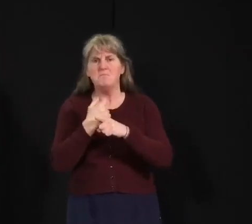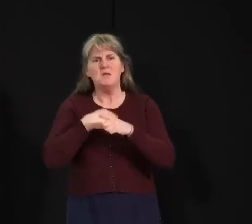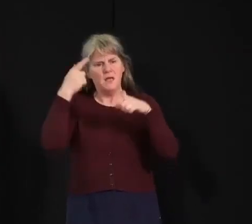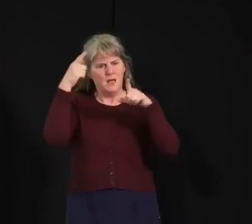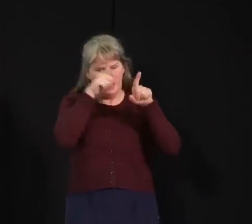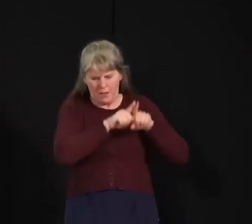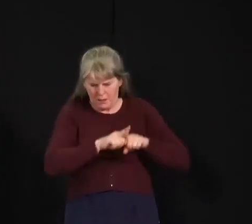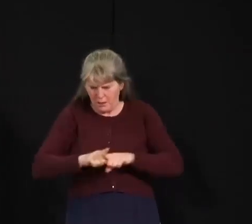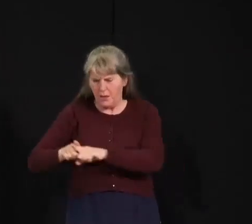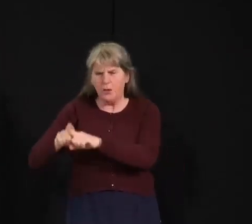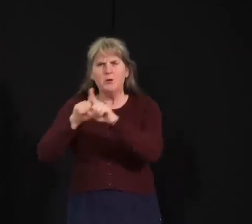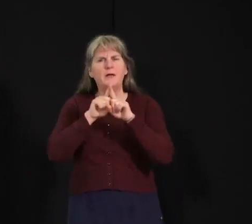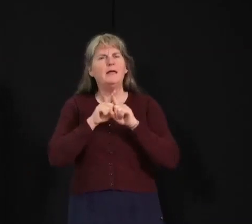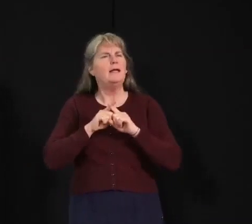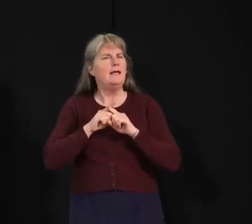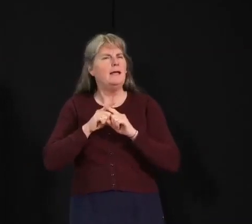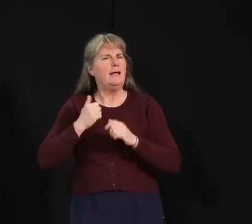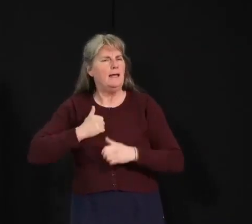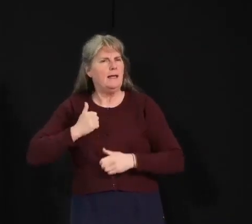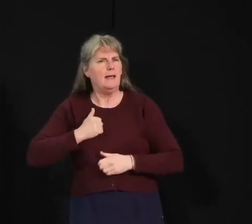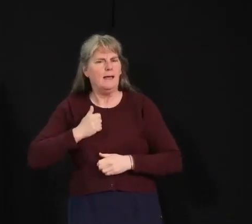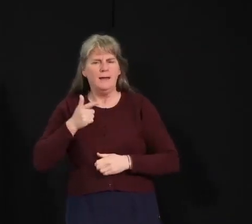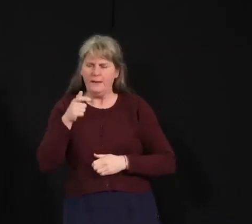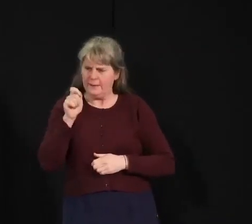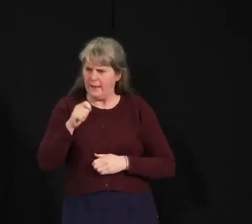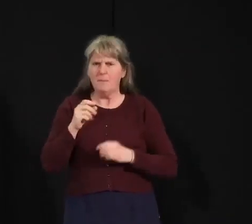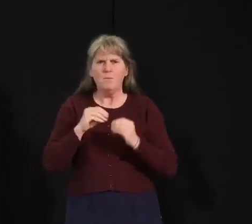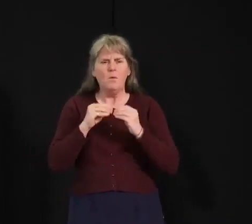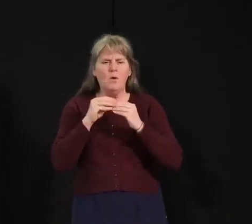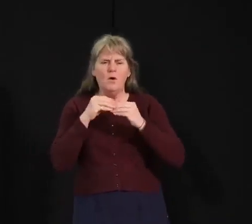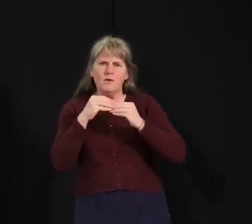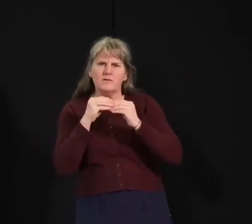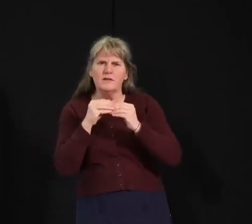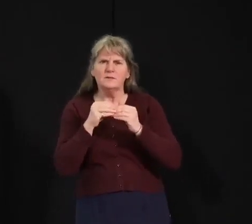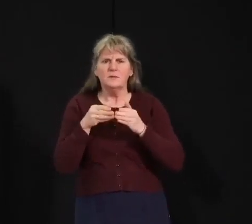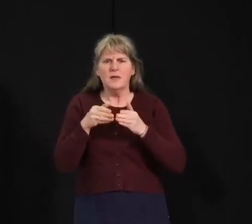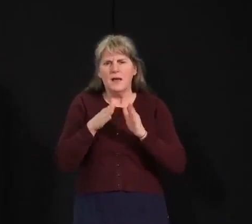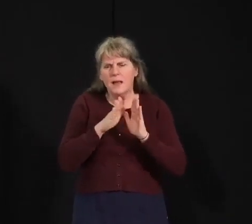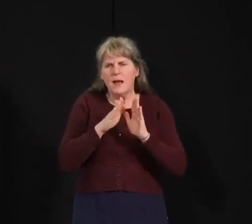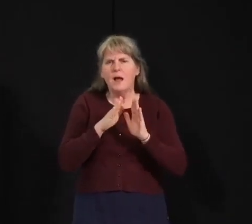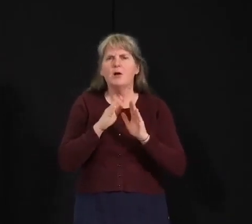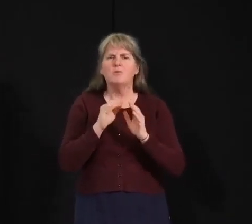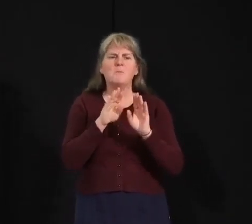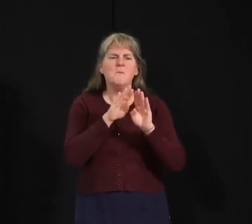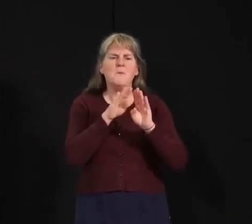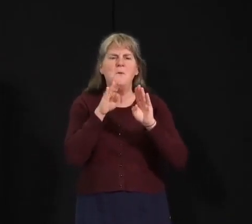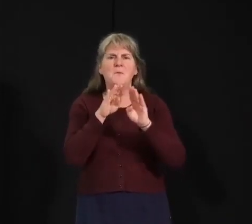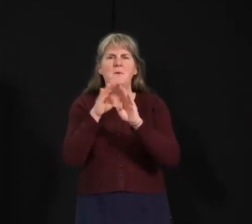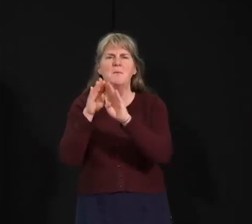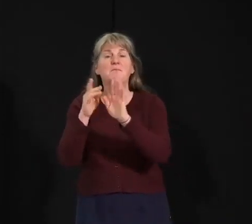we are currently living under? Well, that is where I will be coming back to you so that, with